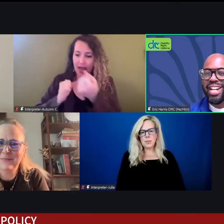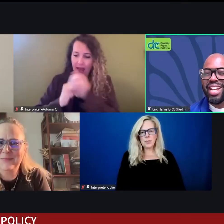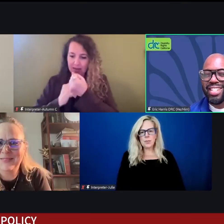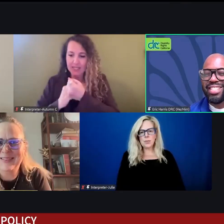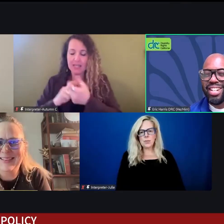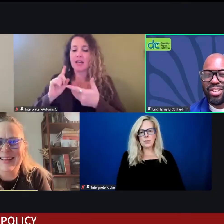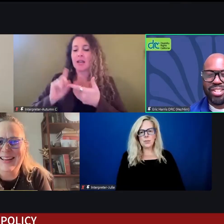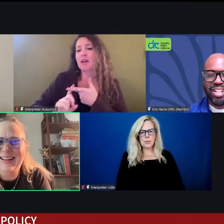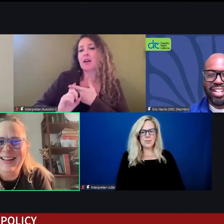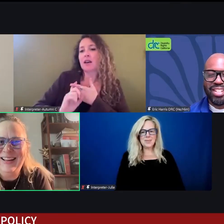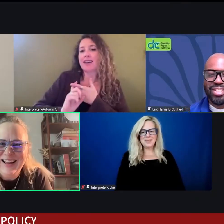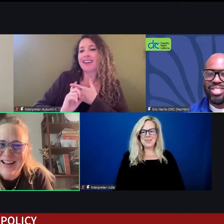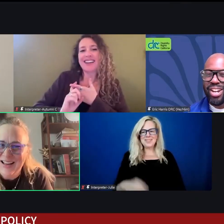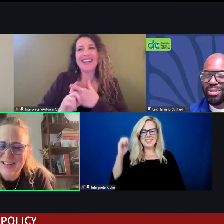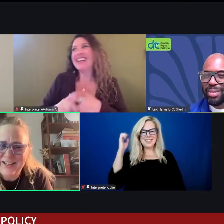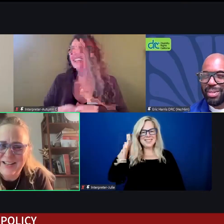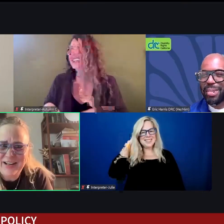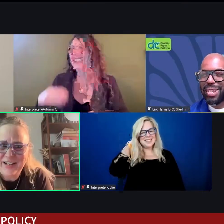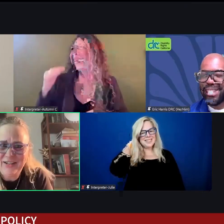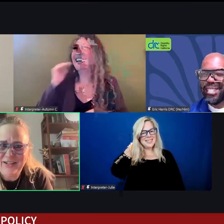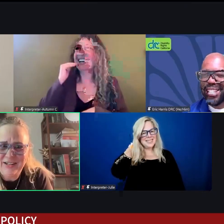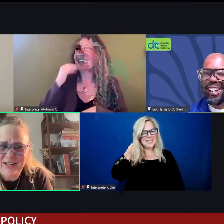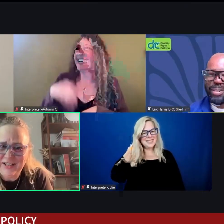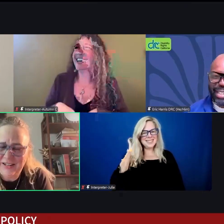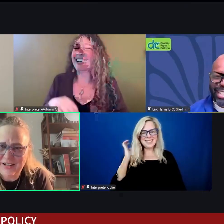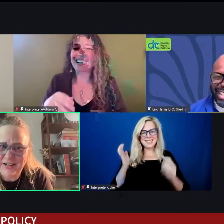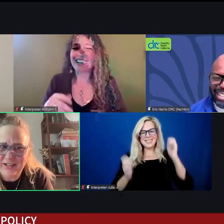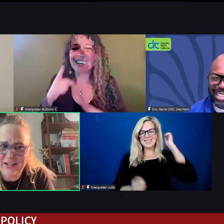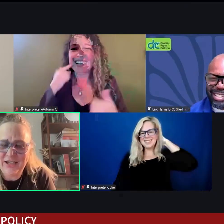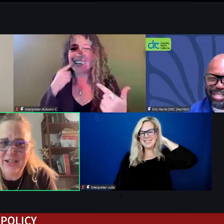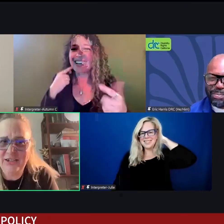and and you know, you talked about some of the issues Not at the not at the college,